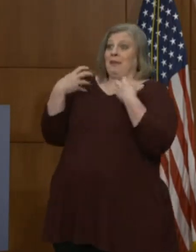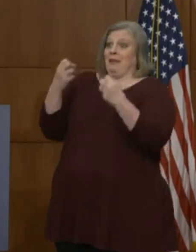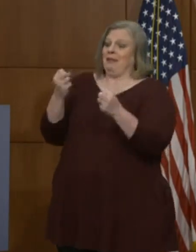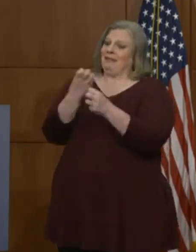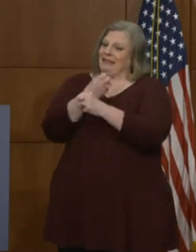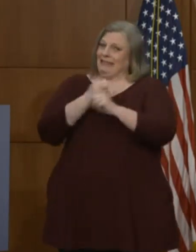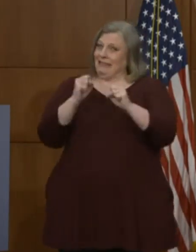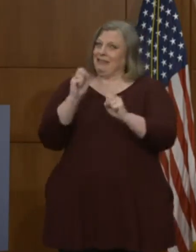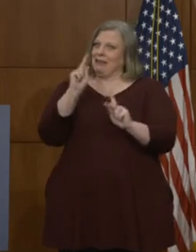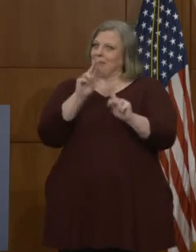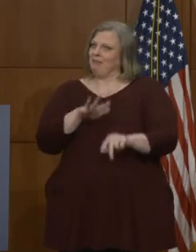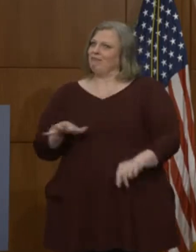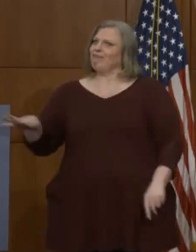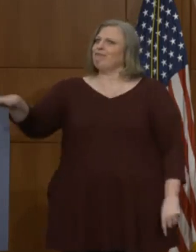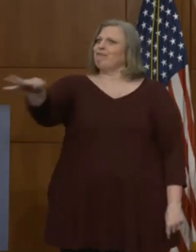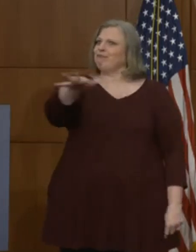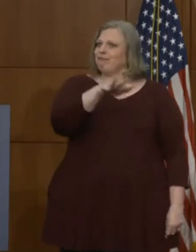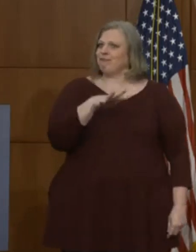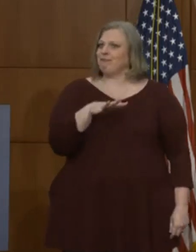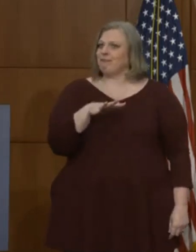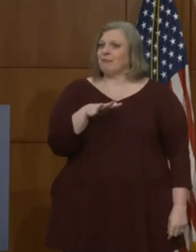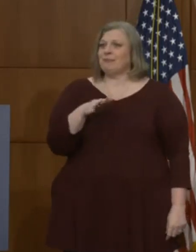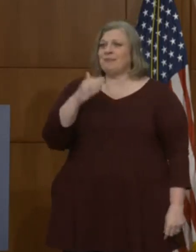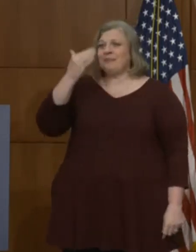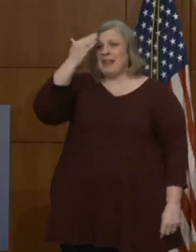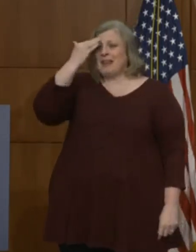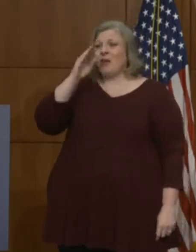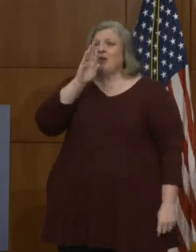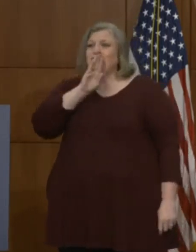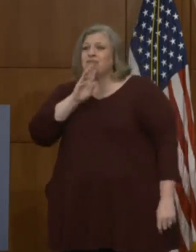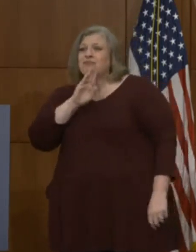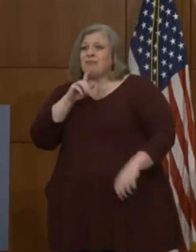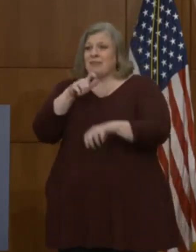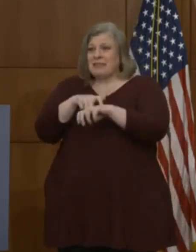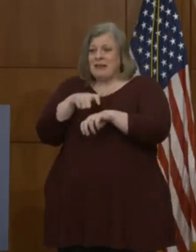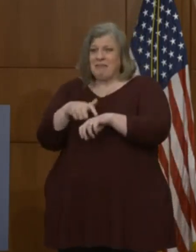WHAT IS BEST FOR THE HEALTH AND SAFETY OF OUR PEOPLE. I KNOW SAFETY OF OUR PEOPLE. I KNOW THIS IS BEEN A FRUSTRATING TIME